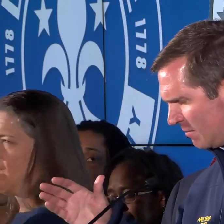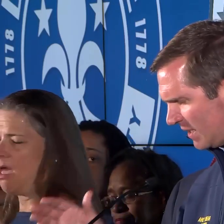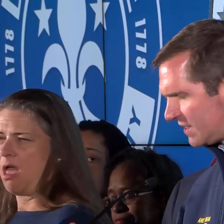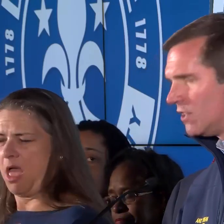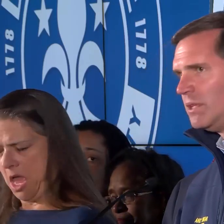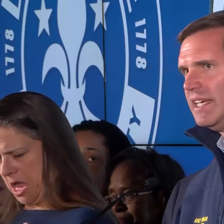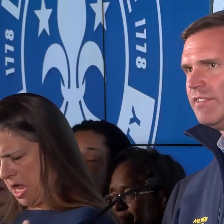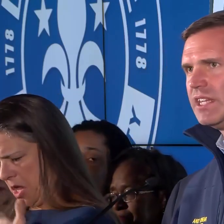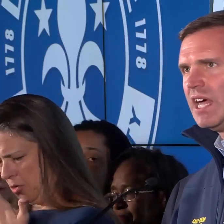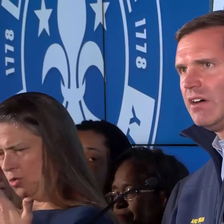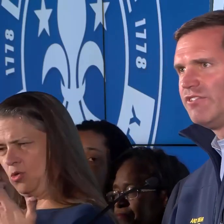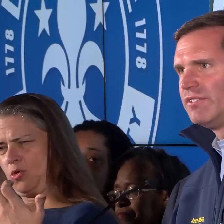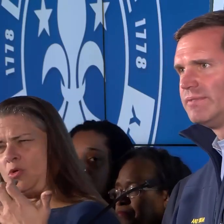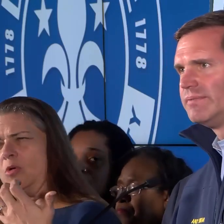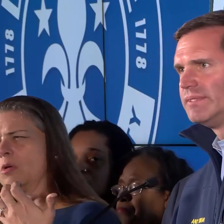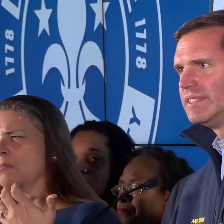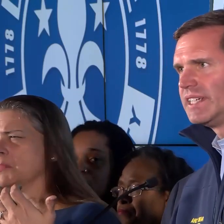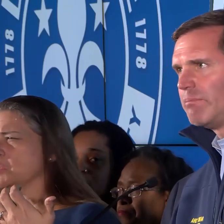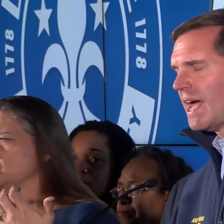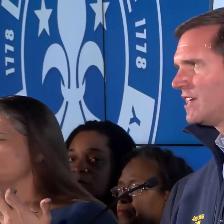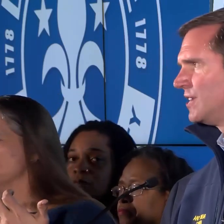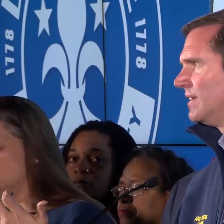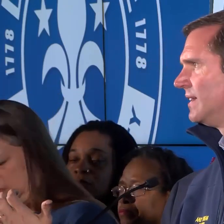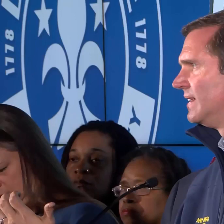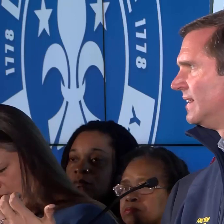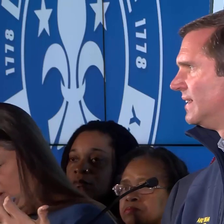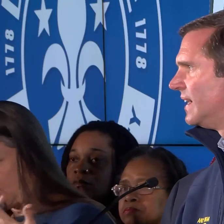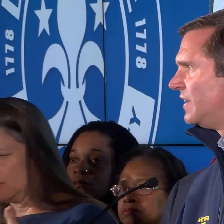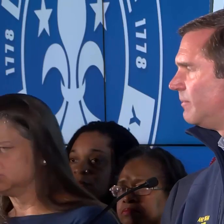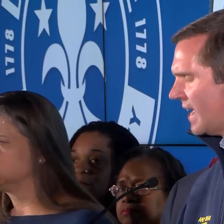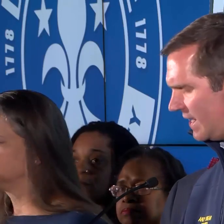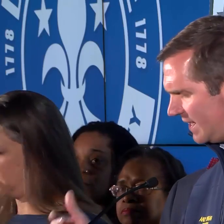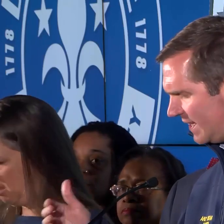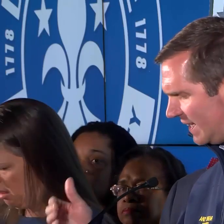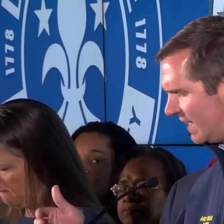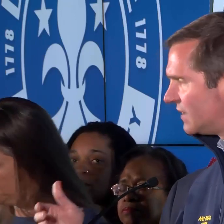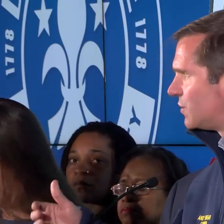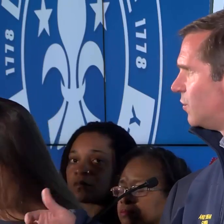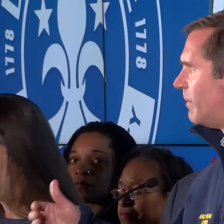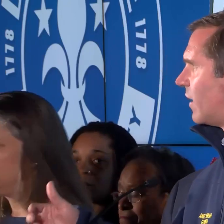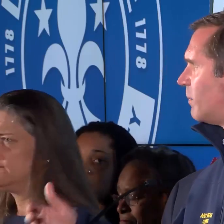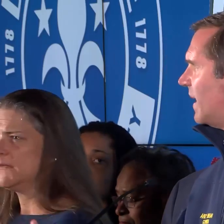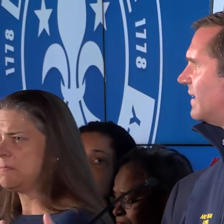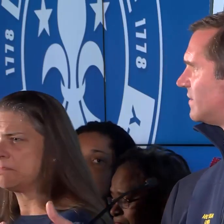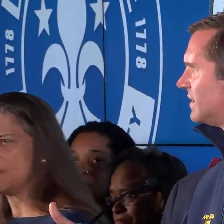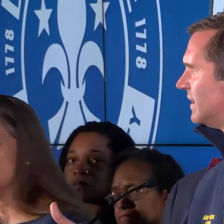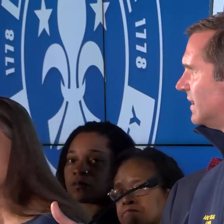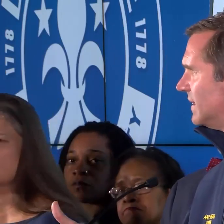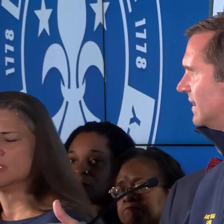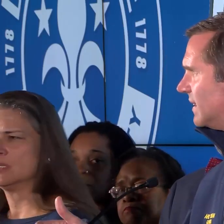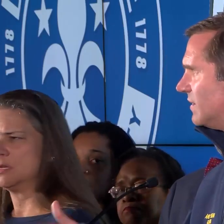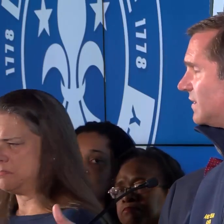but still believe that love and compassion and Humanity can lead us to a better place now this